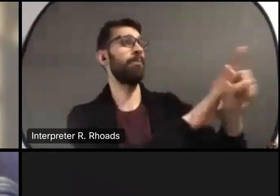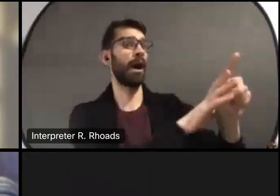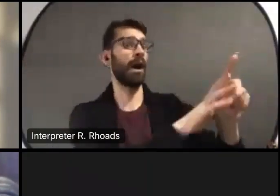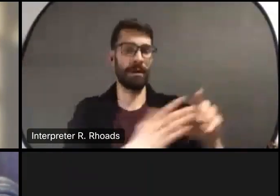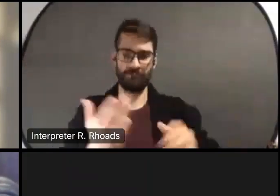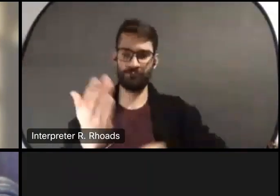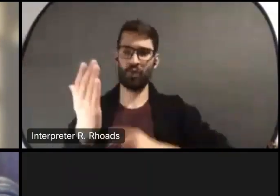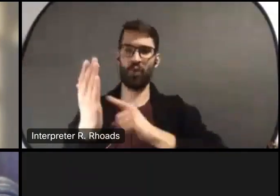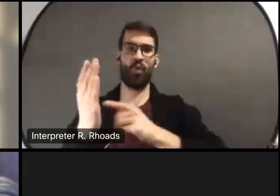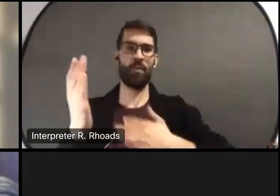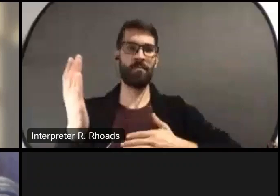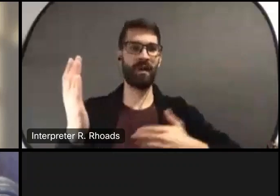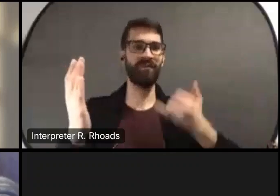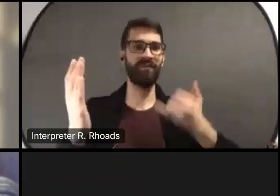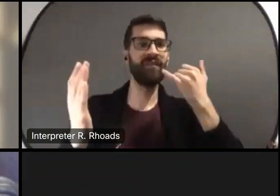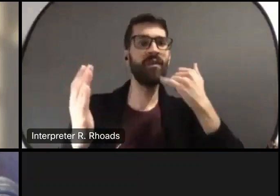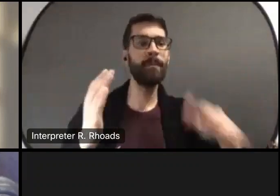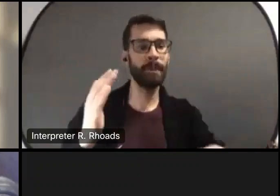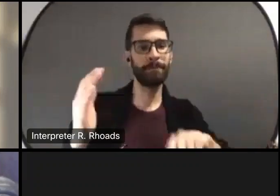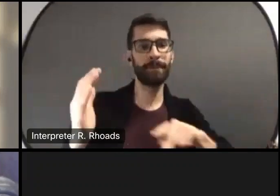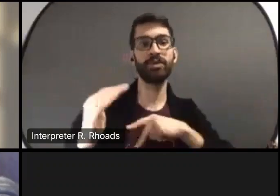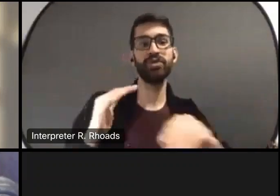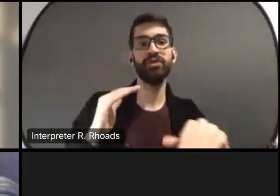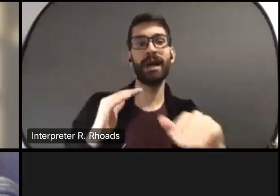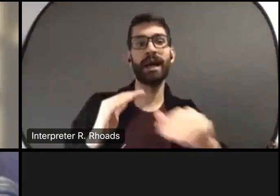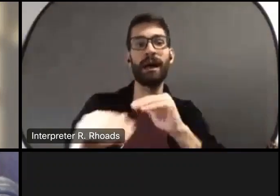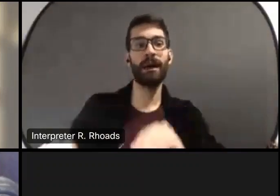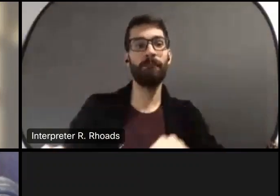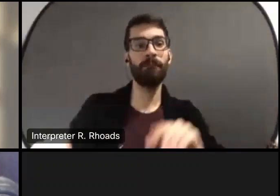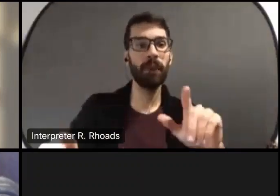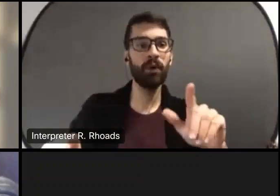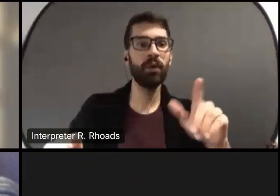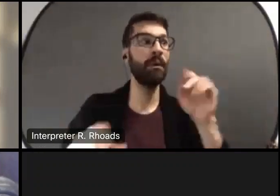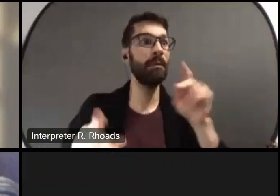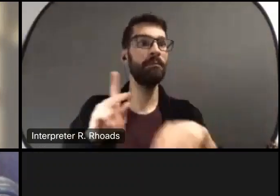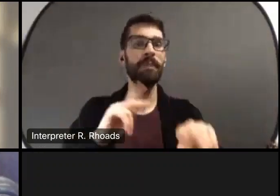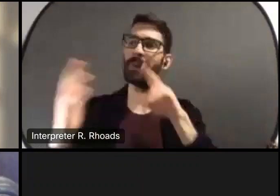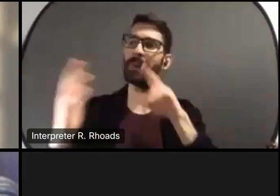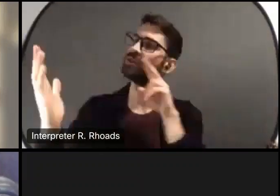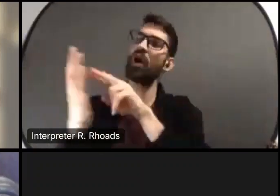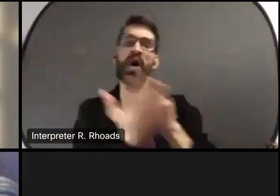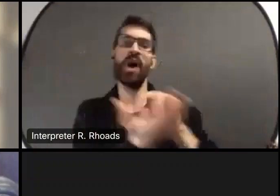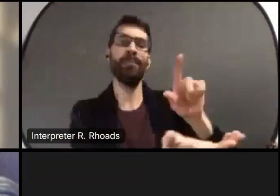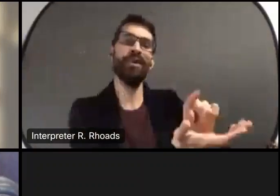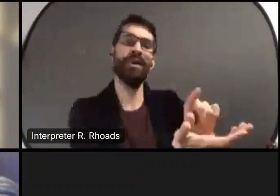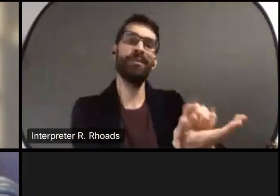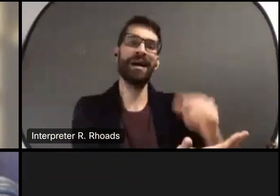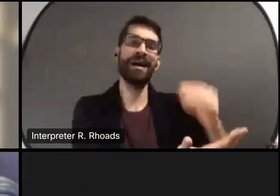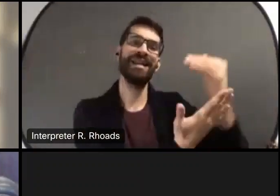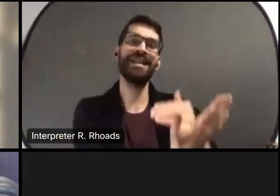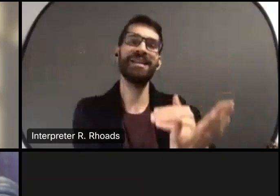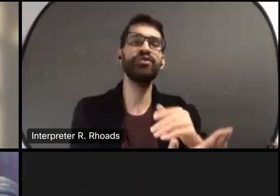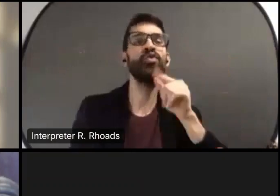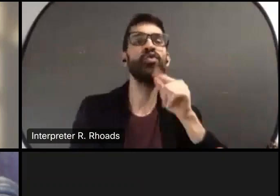or people may have already put printed the list of of the current emails that are out there.